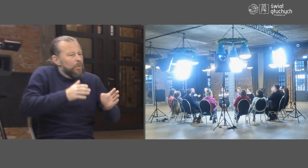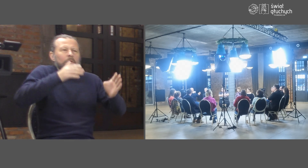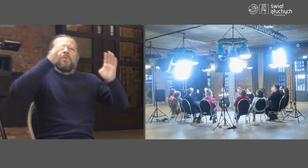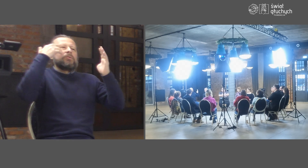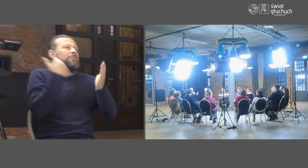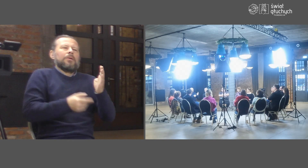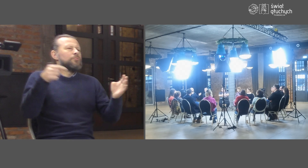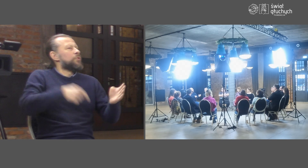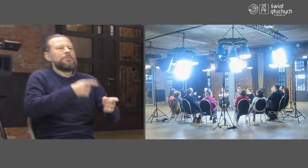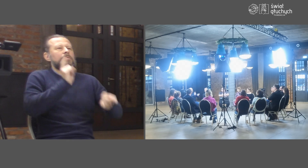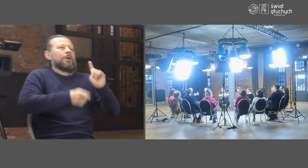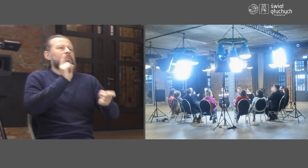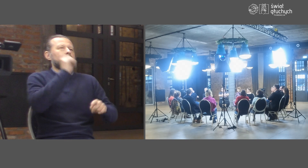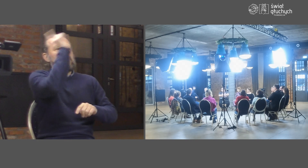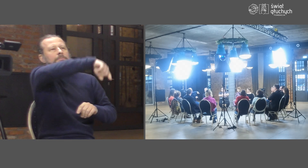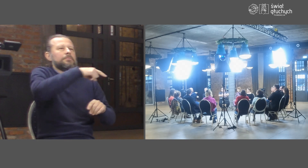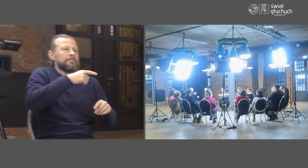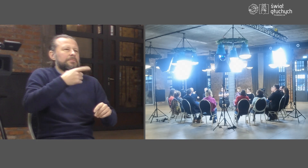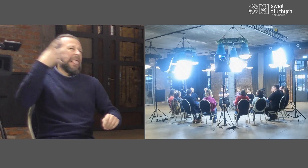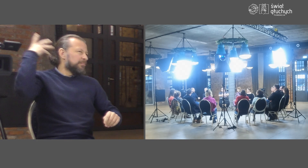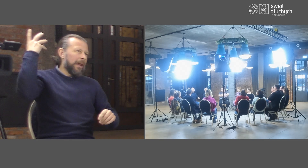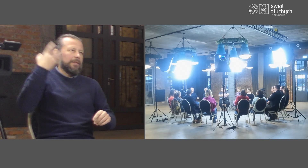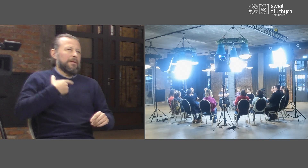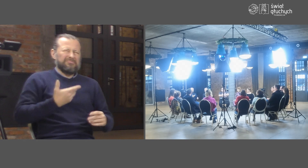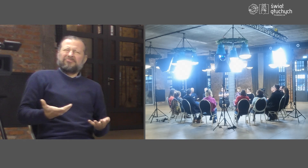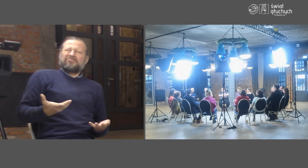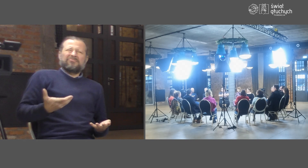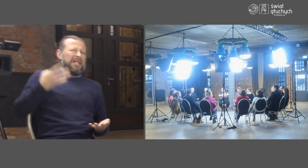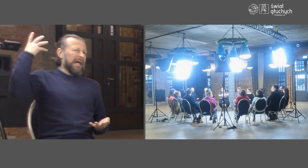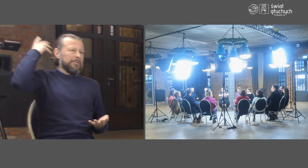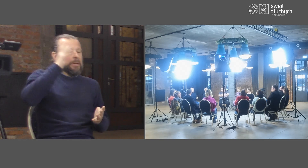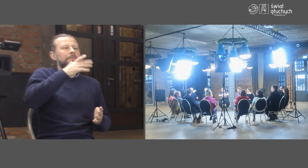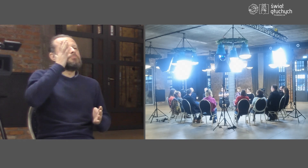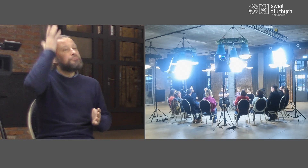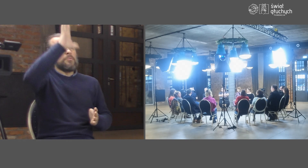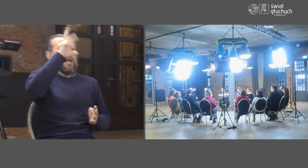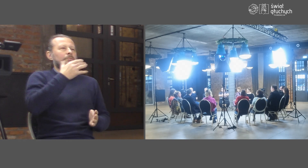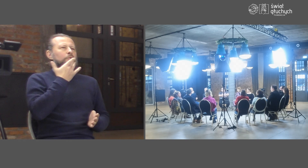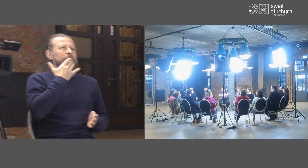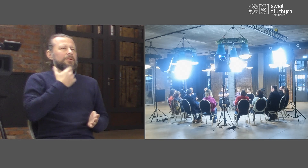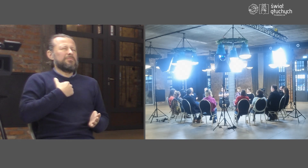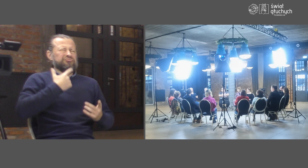The response was, "What a shame! Quickly, quickly, he needs to get an implant." "— What? An implant? — In the future, he will speak well."